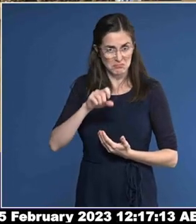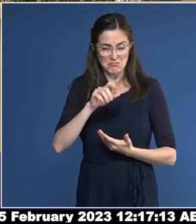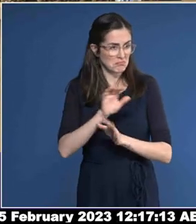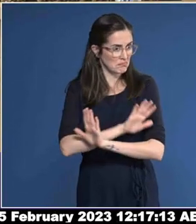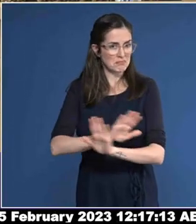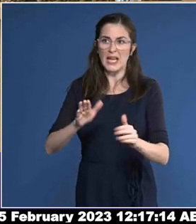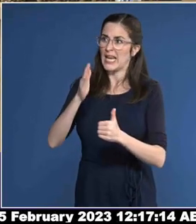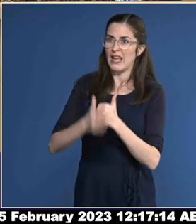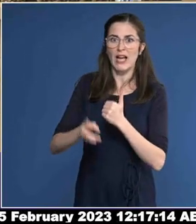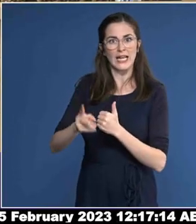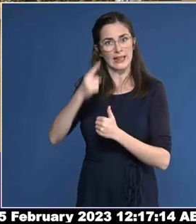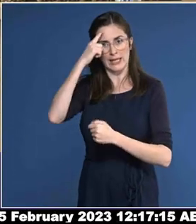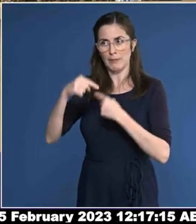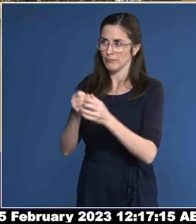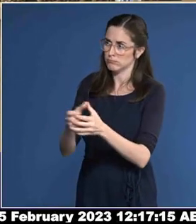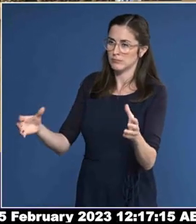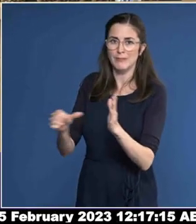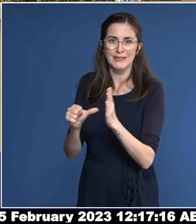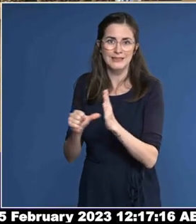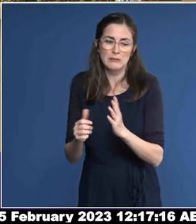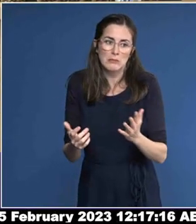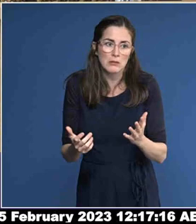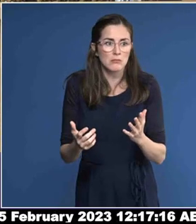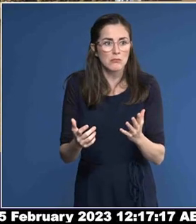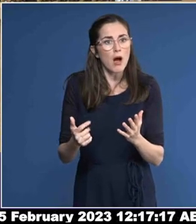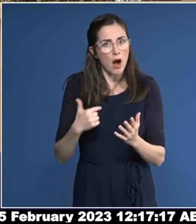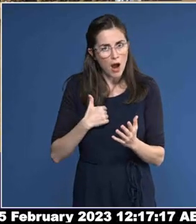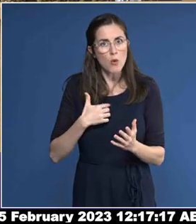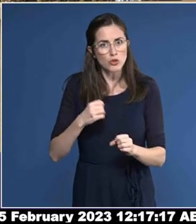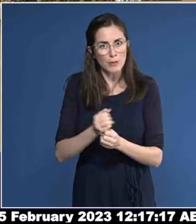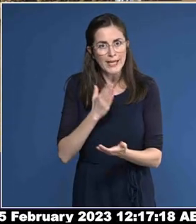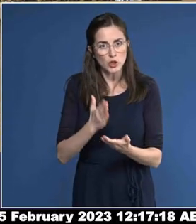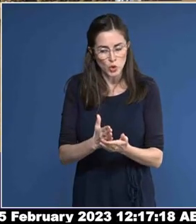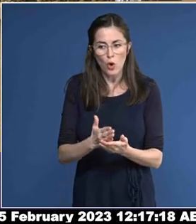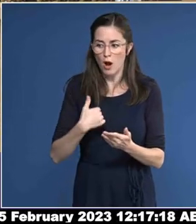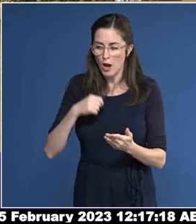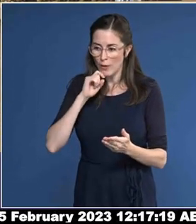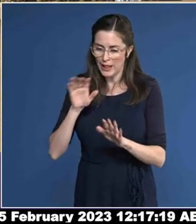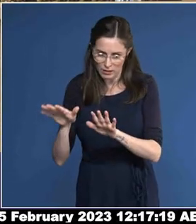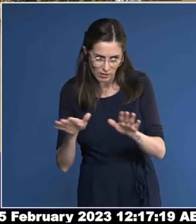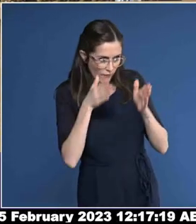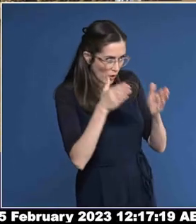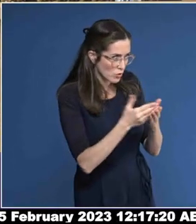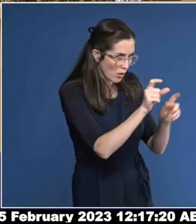occur under my watch until I'm comfortable and confident that the organisation can sustain that growth. MS EASTMAN: All right.